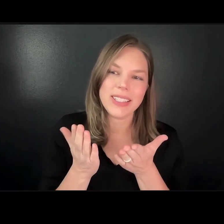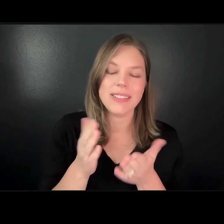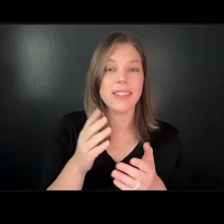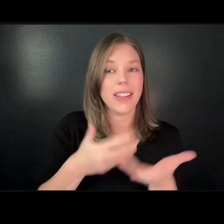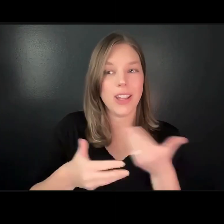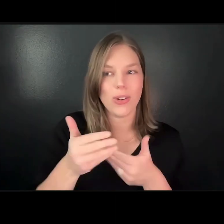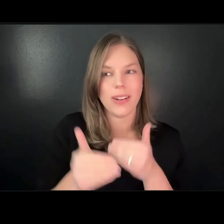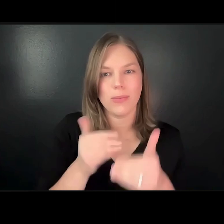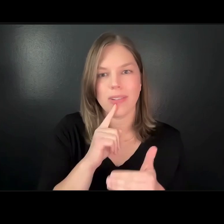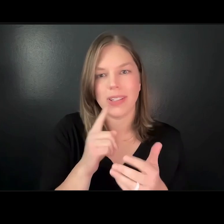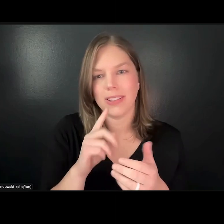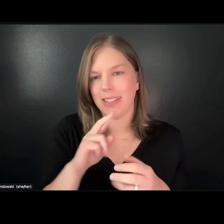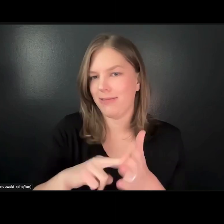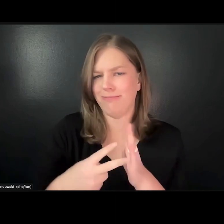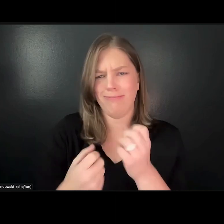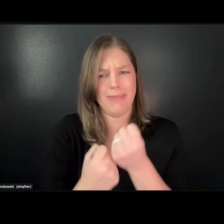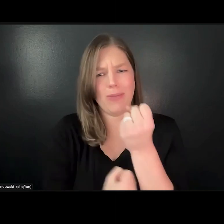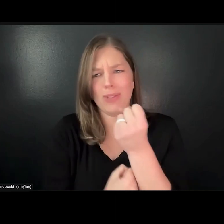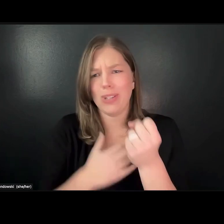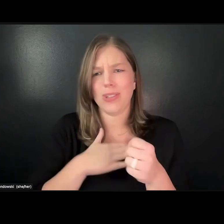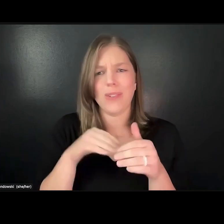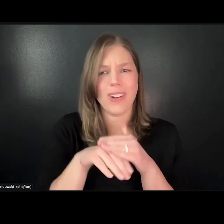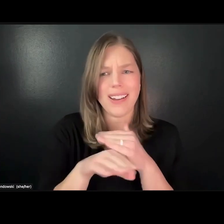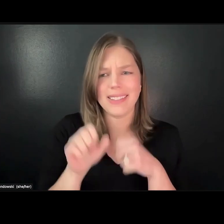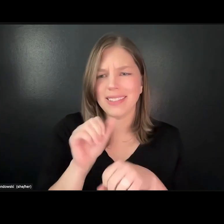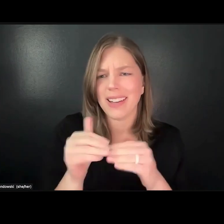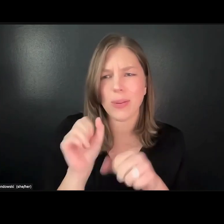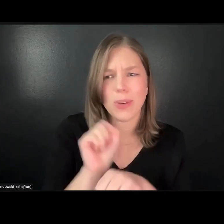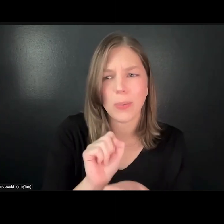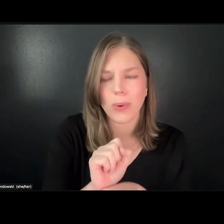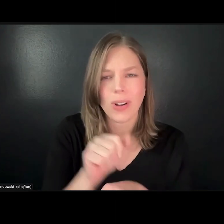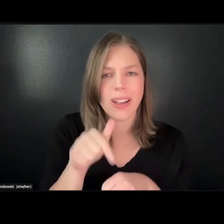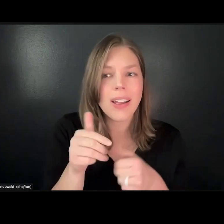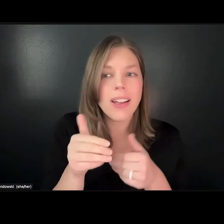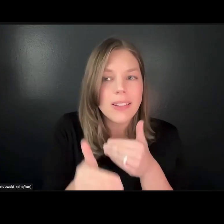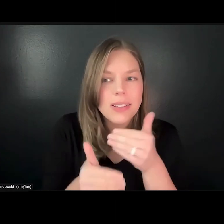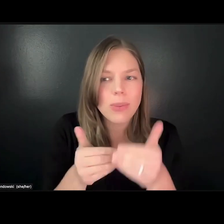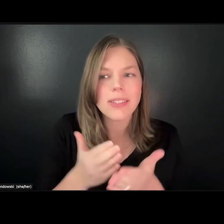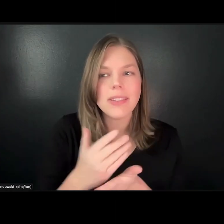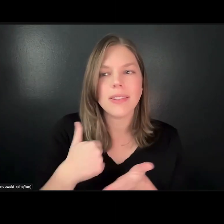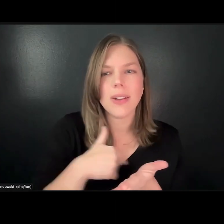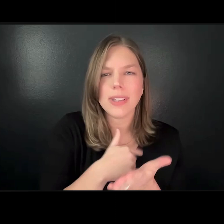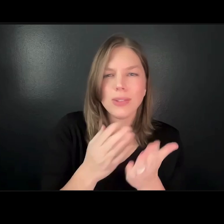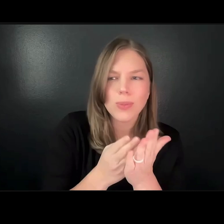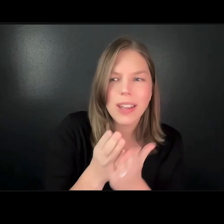services, the interactive process serves as the foundation of our access and equity work.